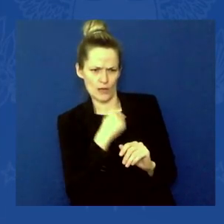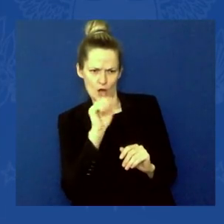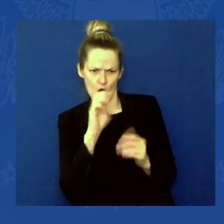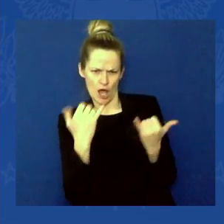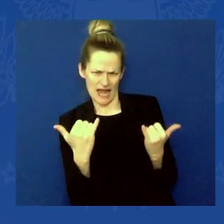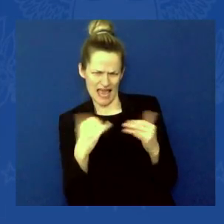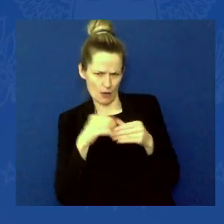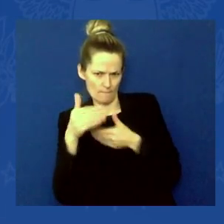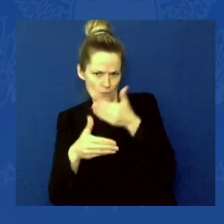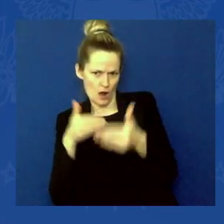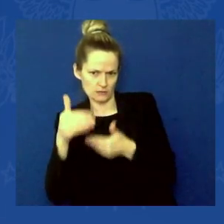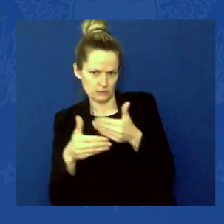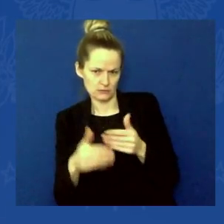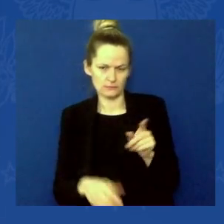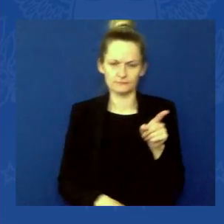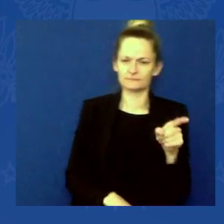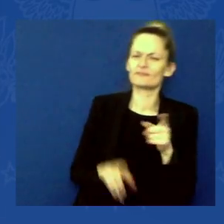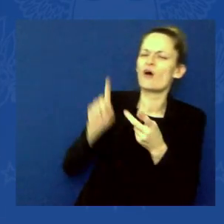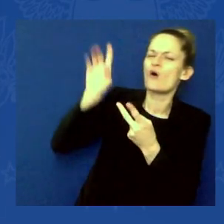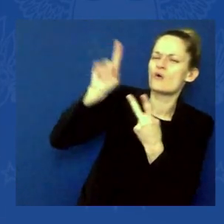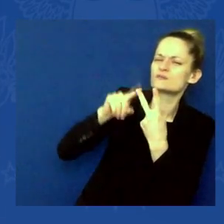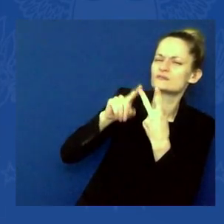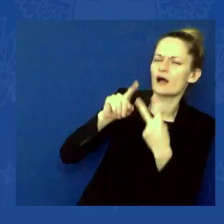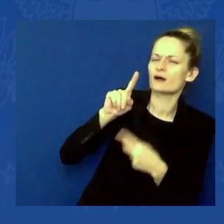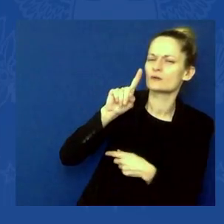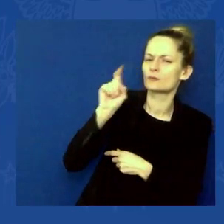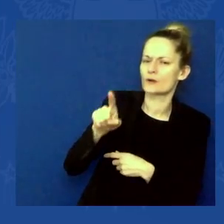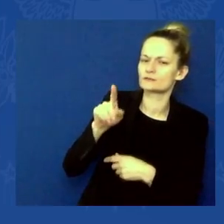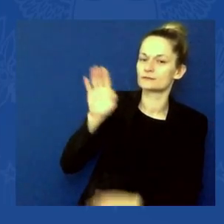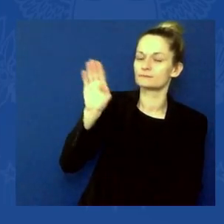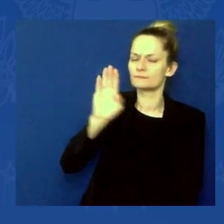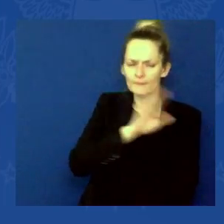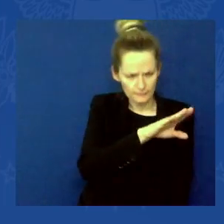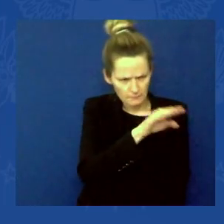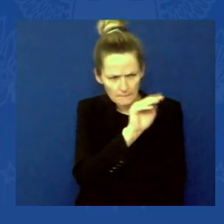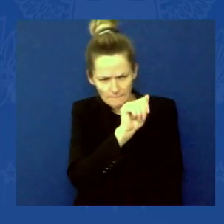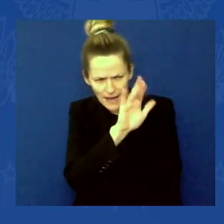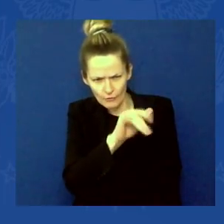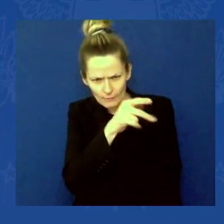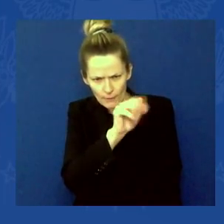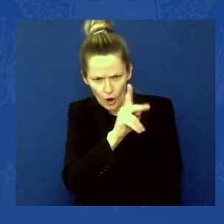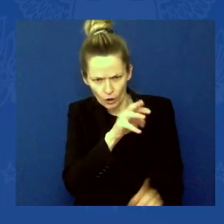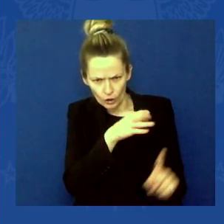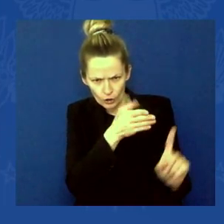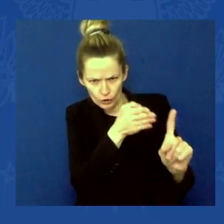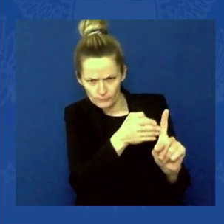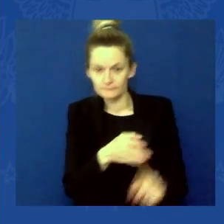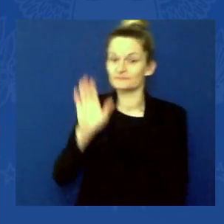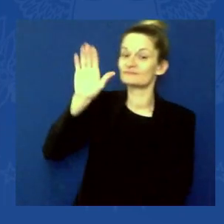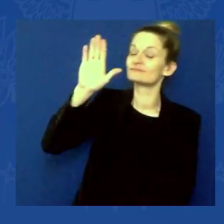The President: Mario Parker, Bloomberg. The Press: Thank you, Mr. President. Just to piggyback off the August 31st deadline,